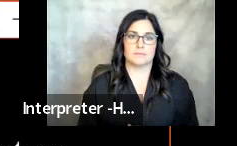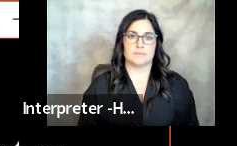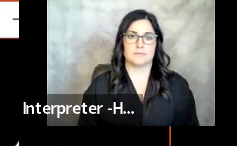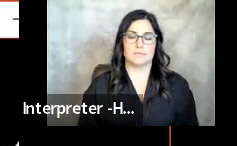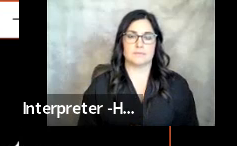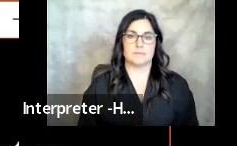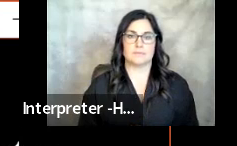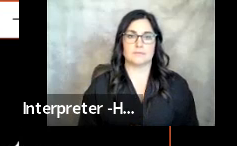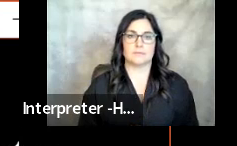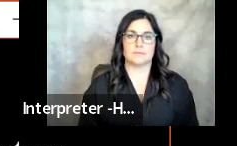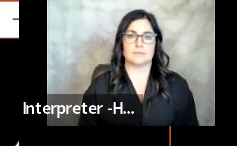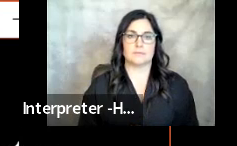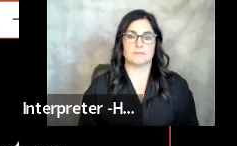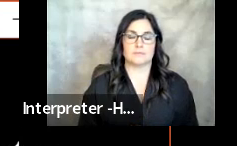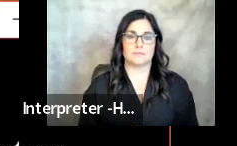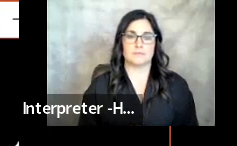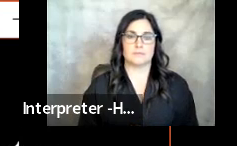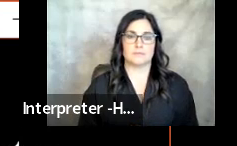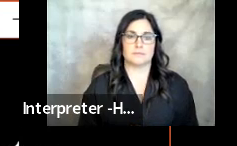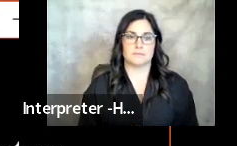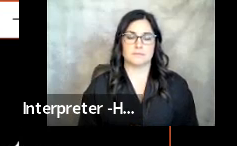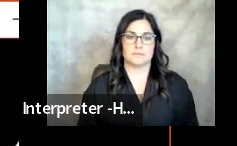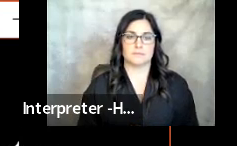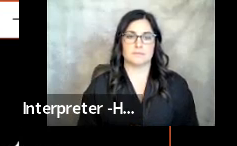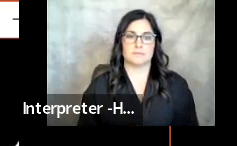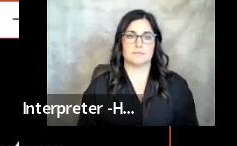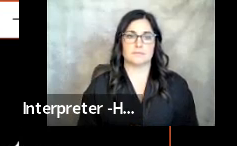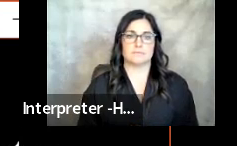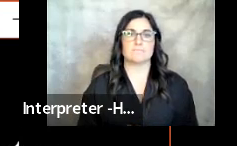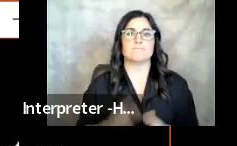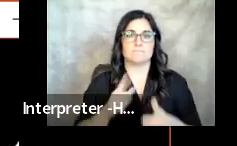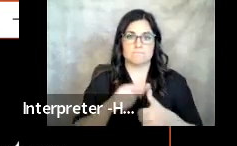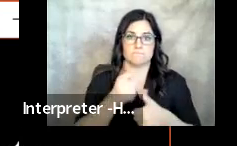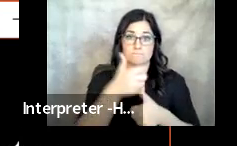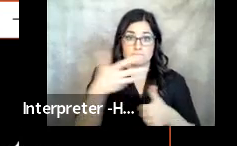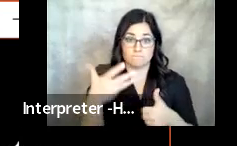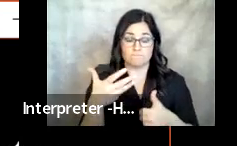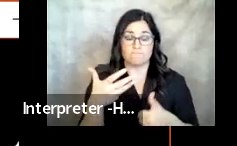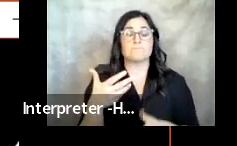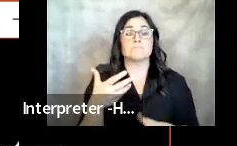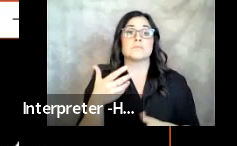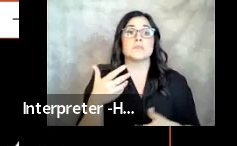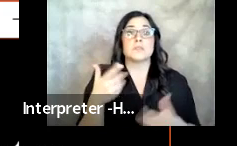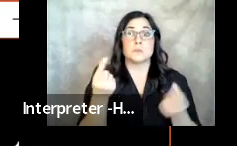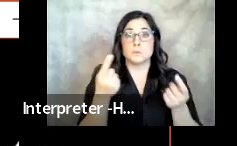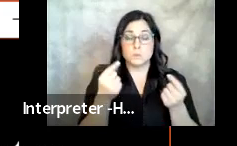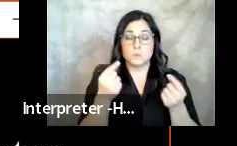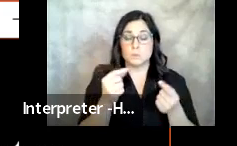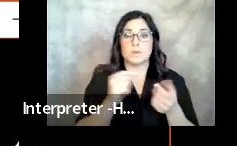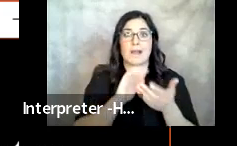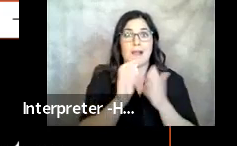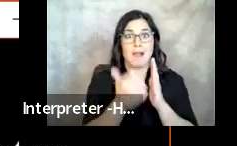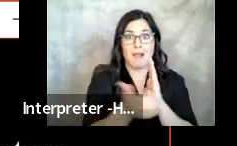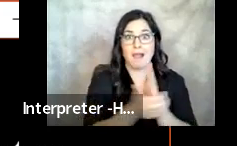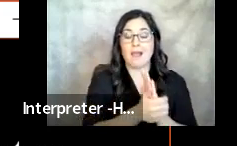The 13th Amendment is basically an end to slavery. No more slavery is. Allowed.